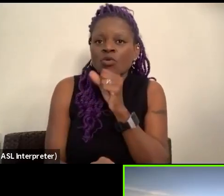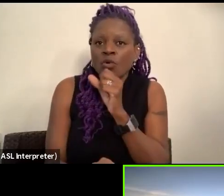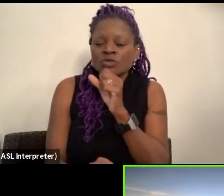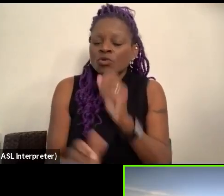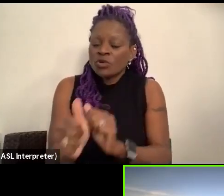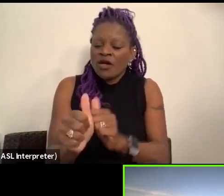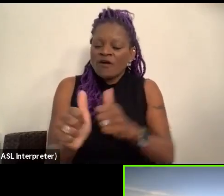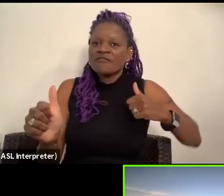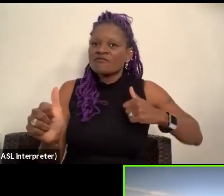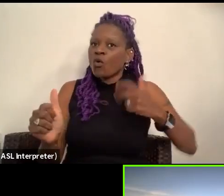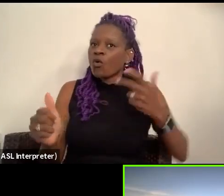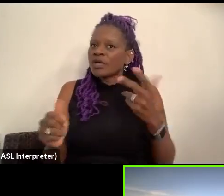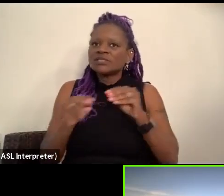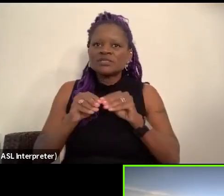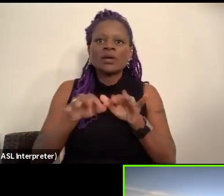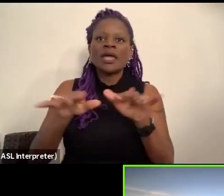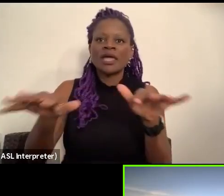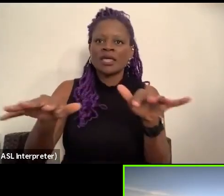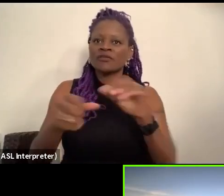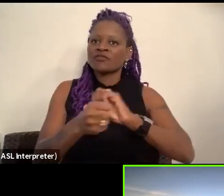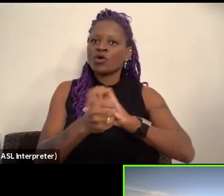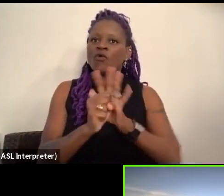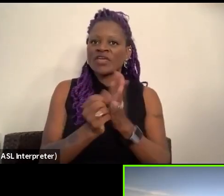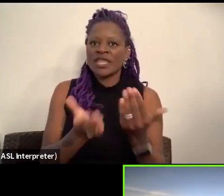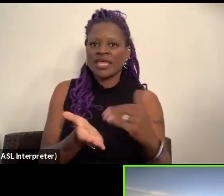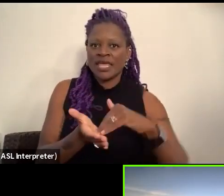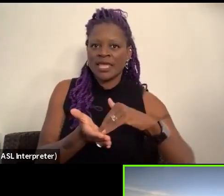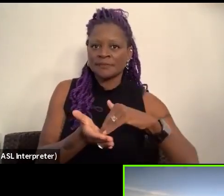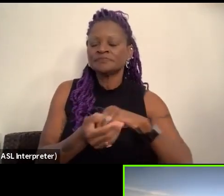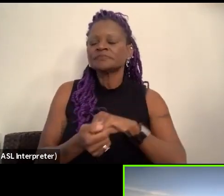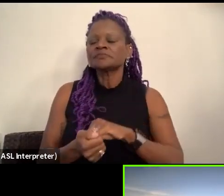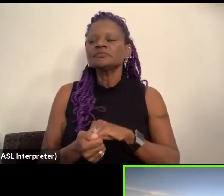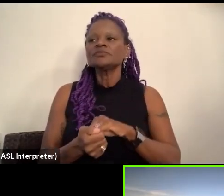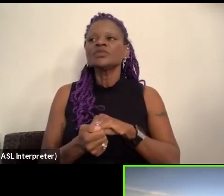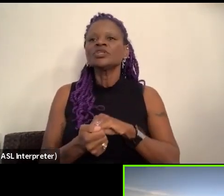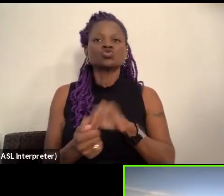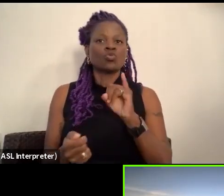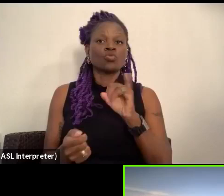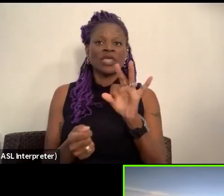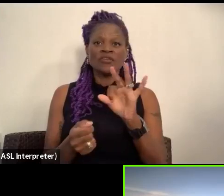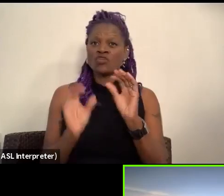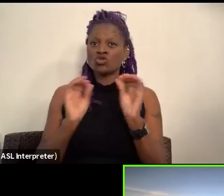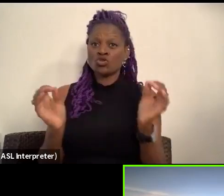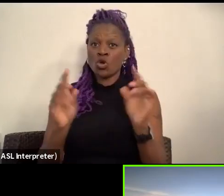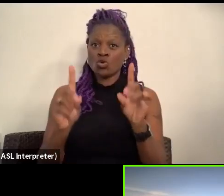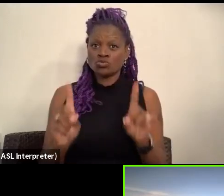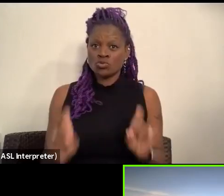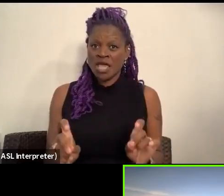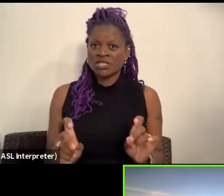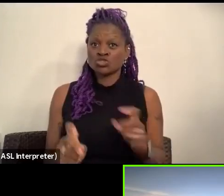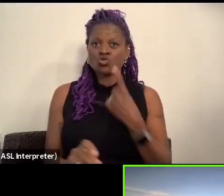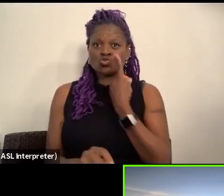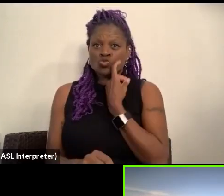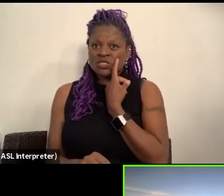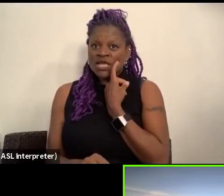So I can't say it enough times if you haven't had a test recently. Please do go to OptumServe.